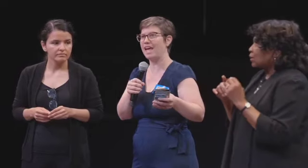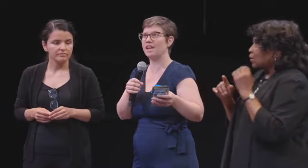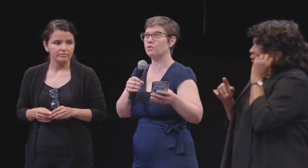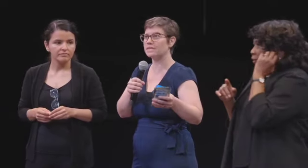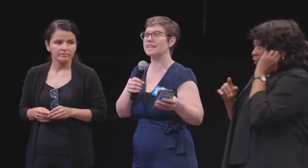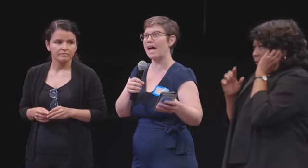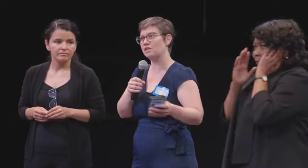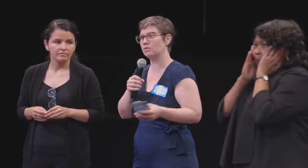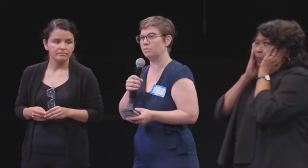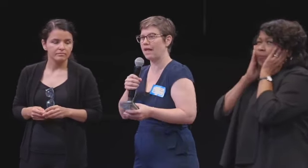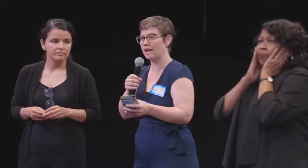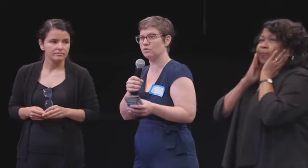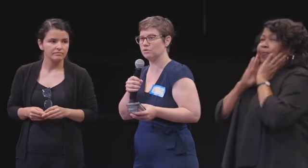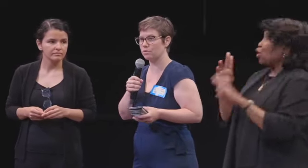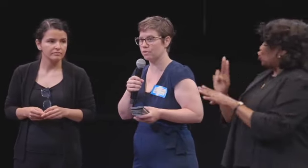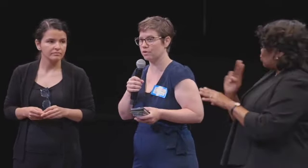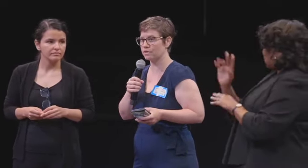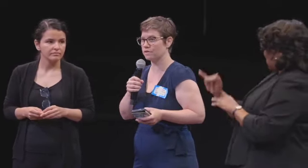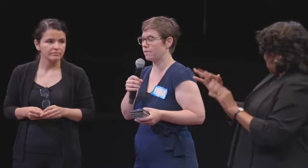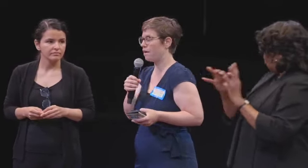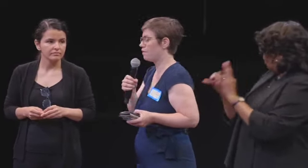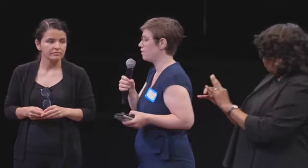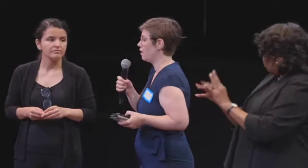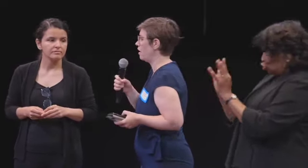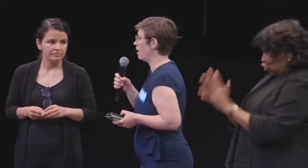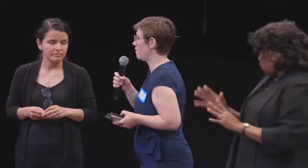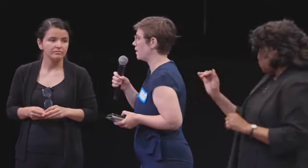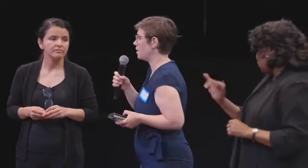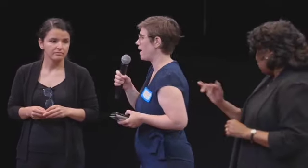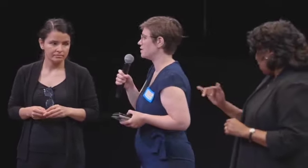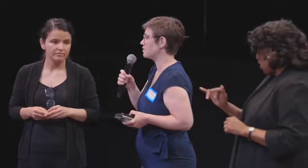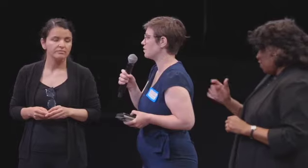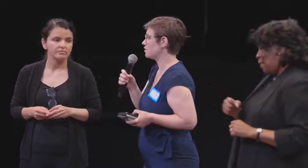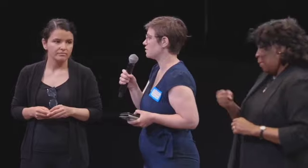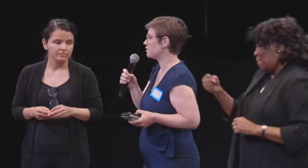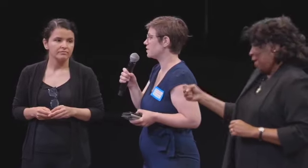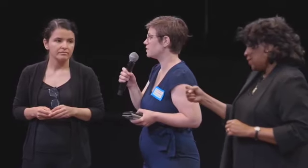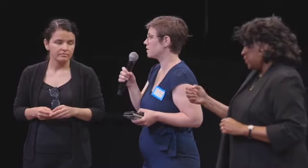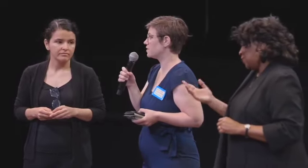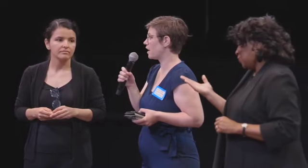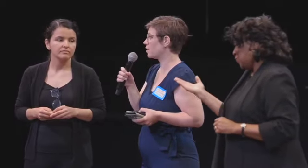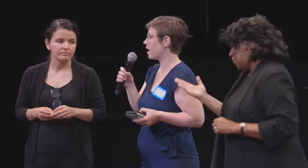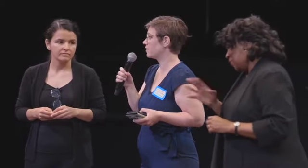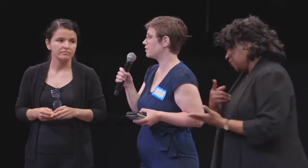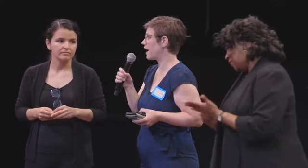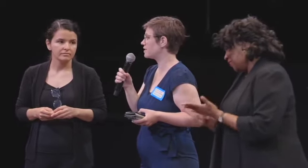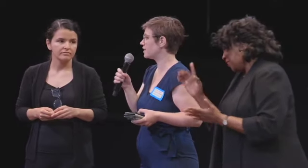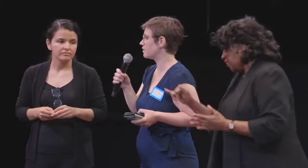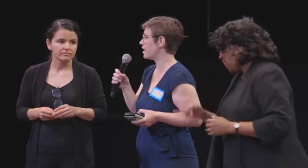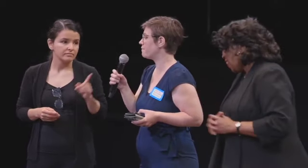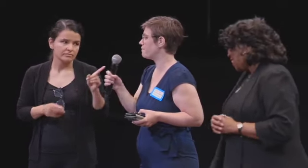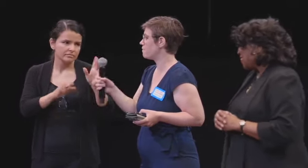and using that to apply to interpreters as well. And I'm gonna pass this over to Susan Elizabeth to talk about casting right now.